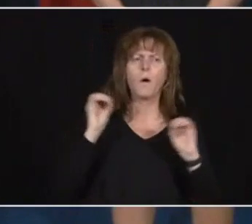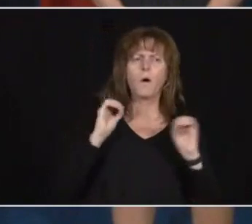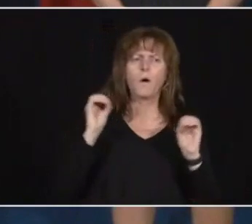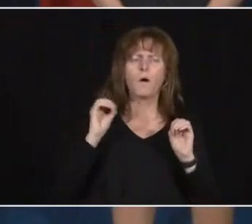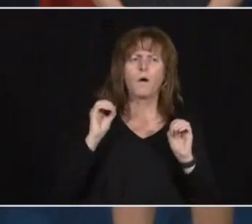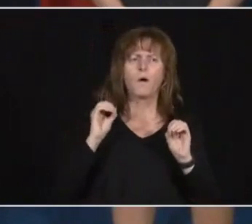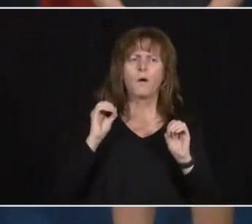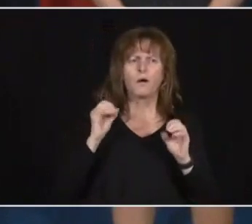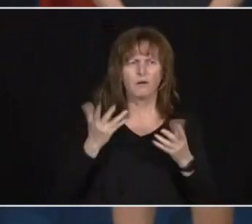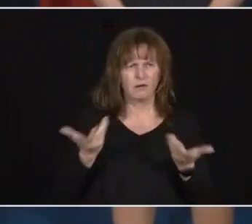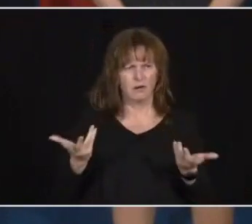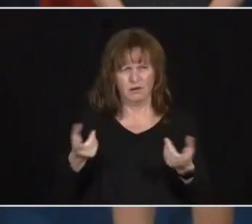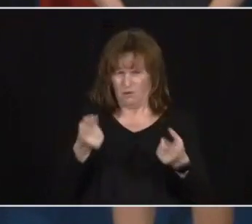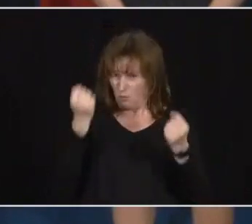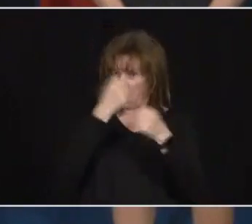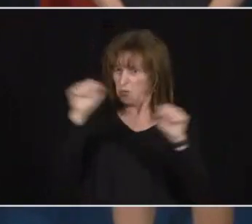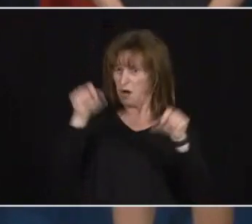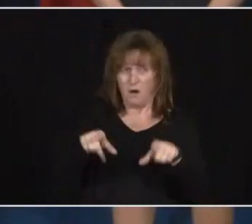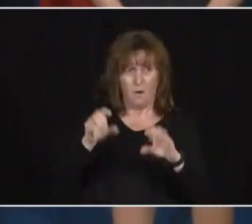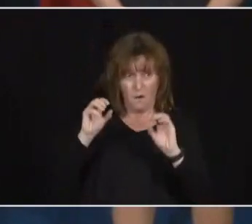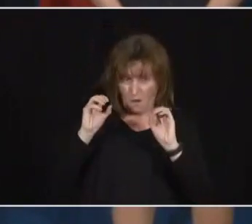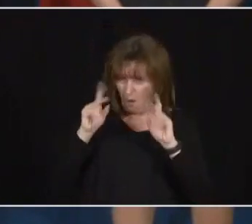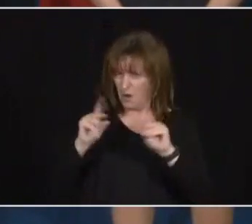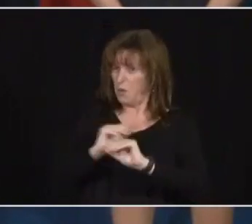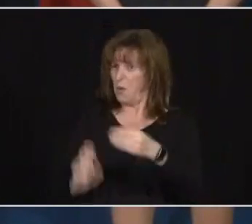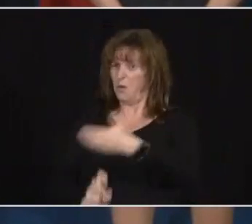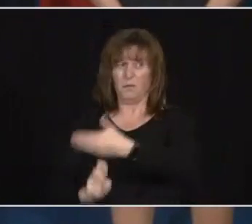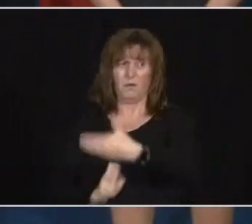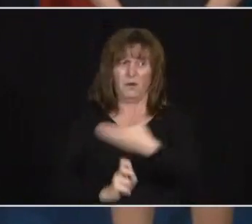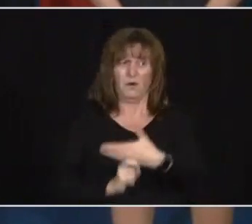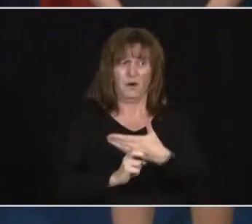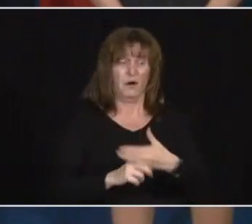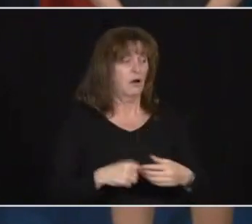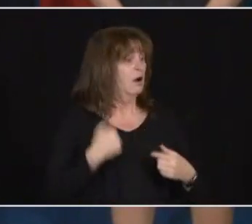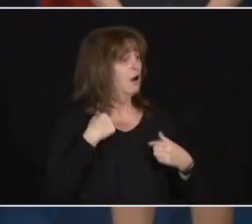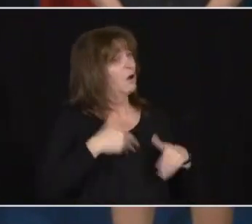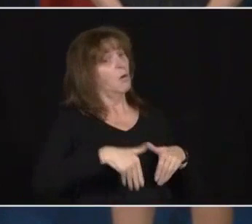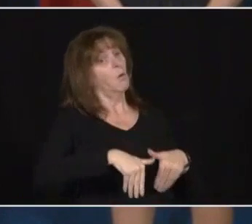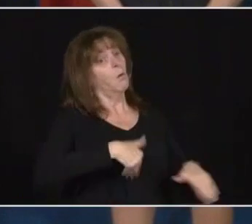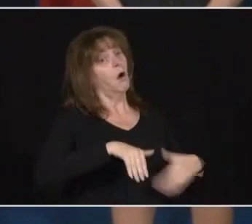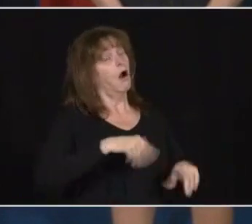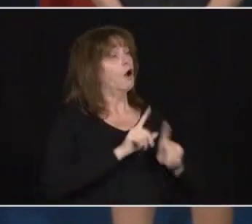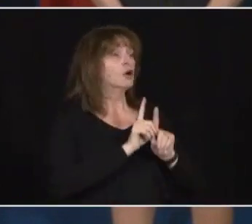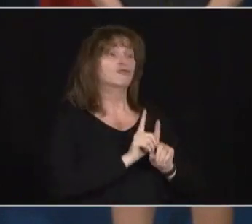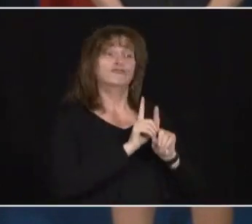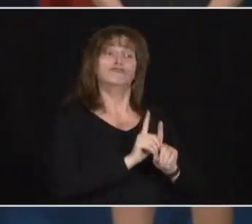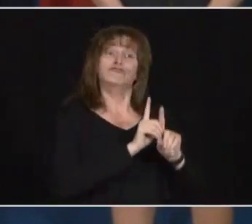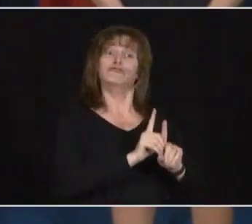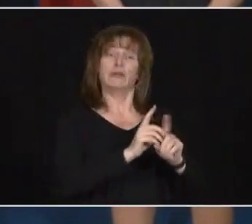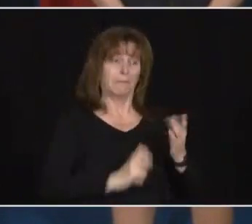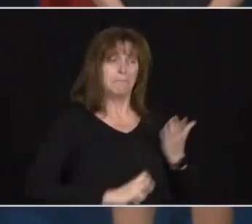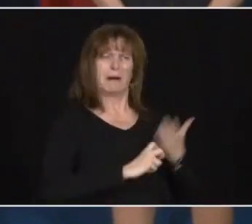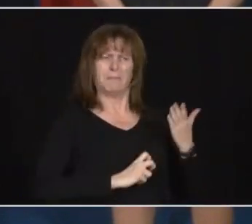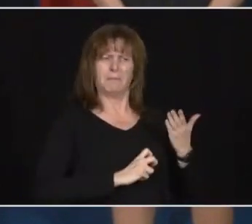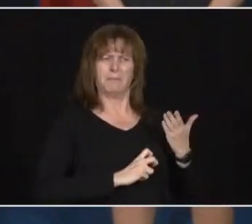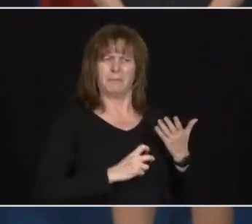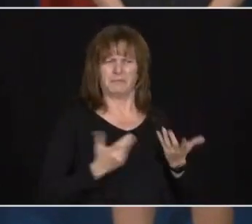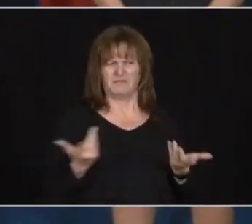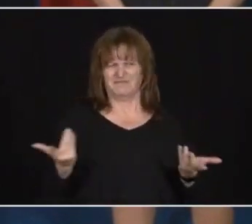ticket. What kind of a message does that send? A protest is OK but a walk in the park is a